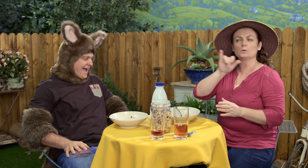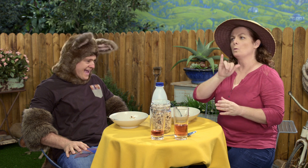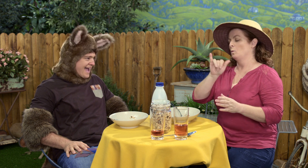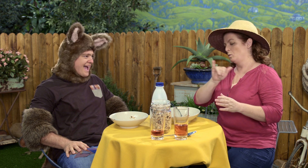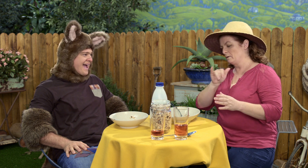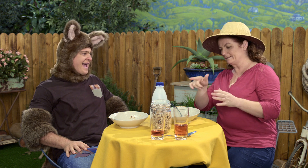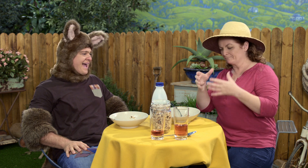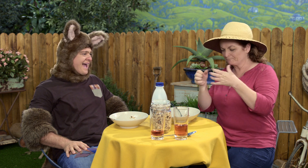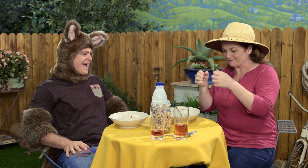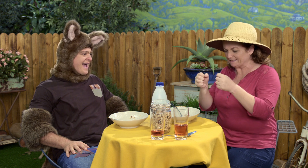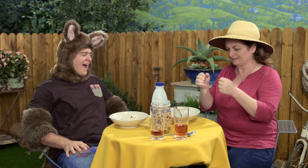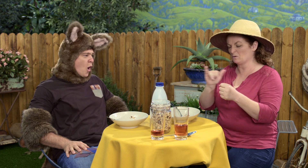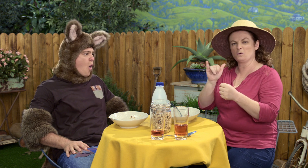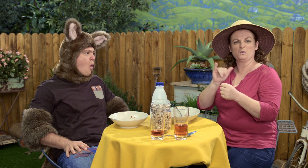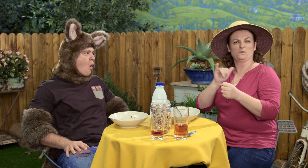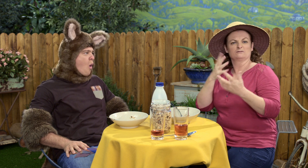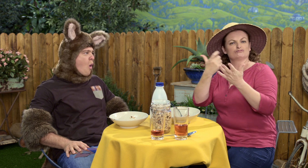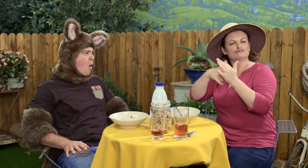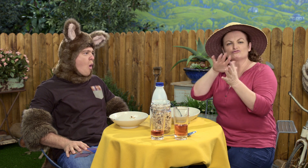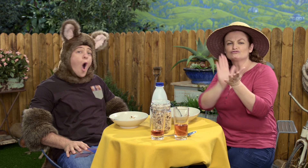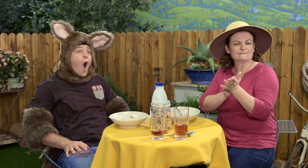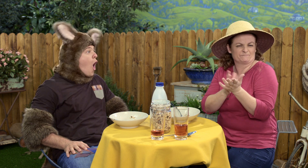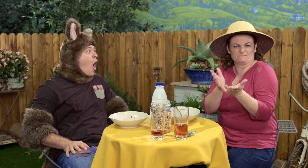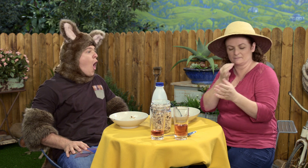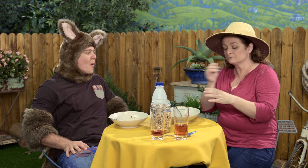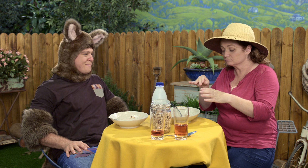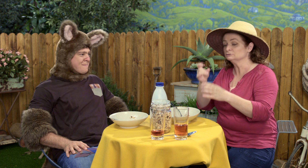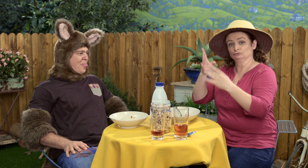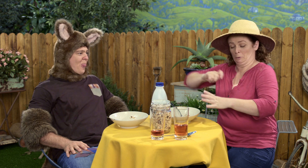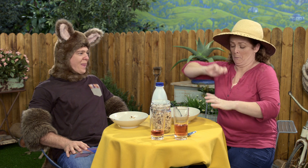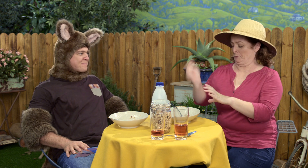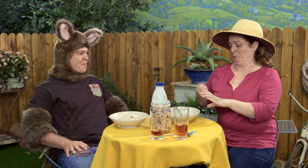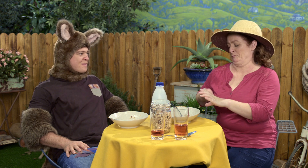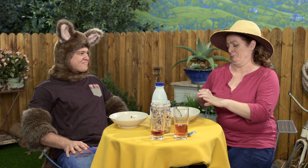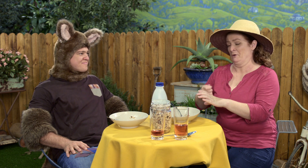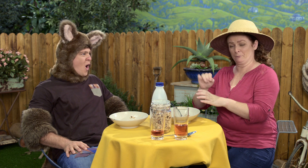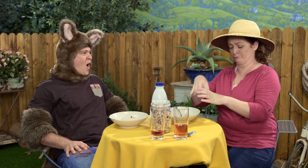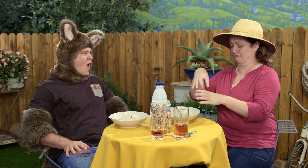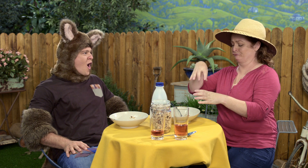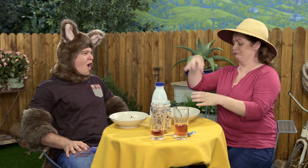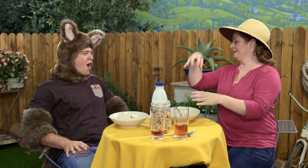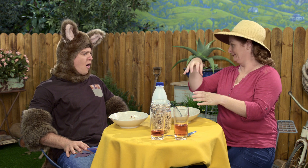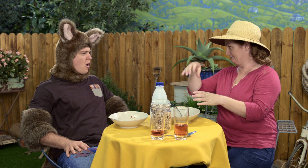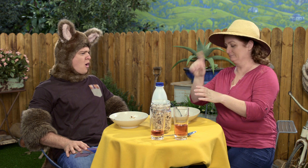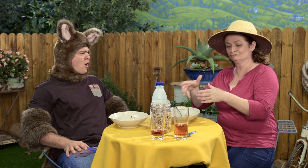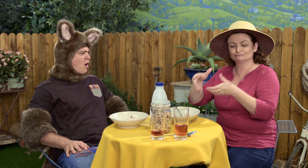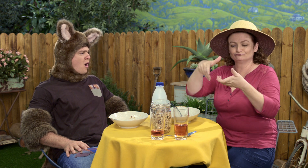or cream. And then we mix it all together to make a frothy mixture.